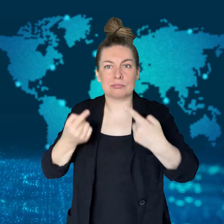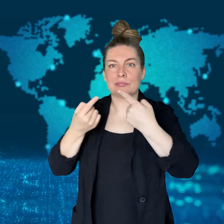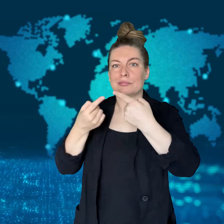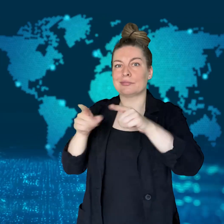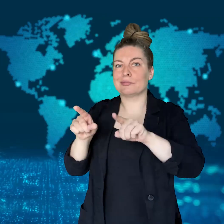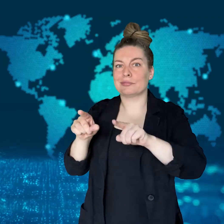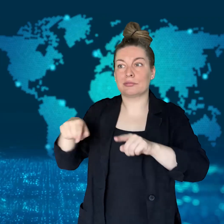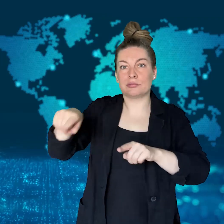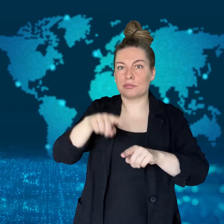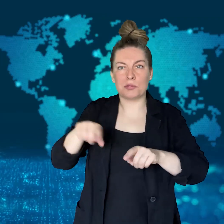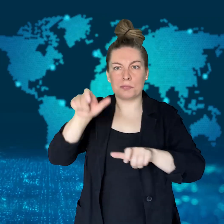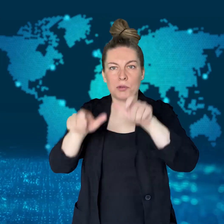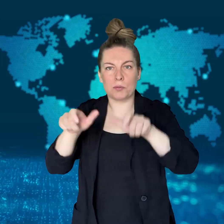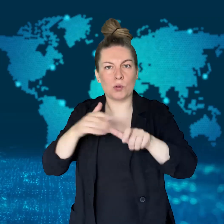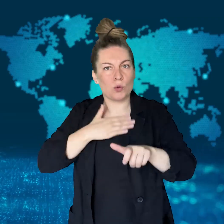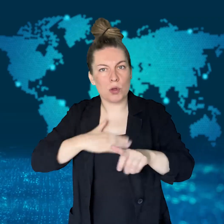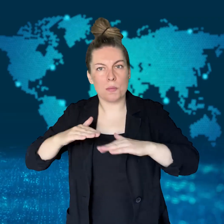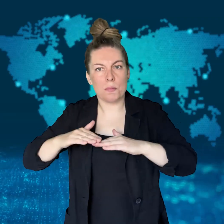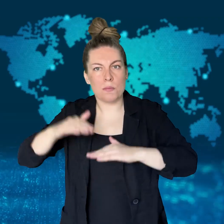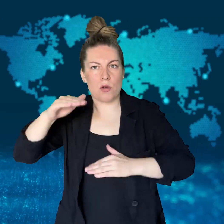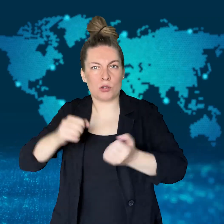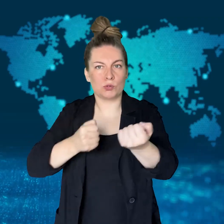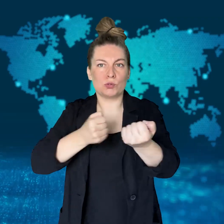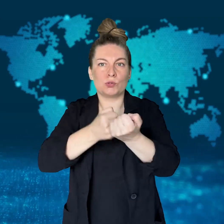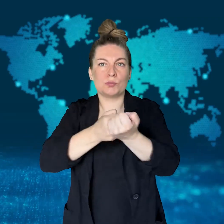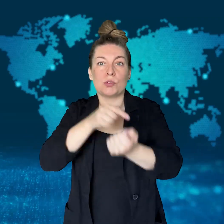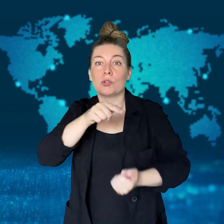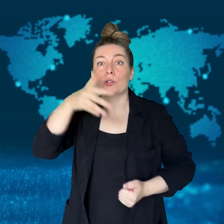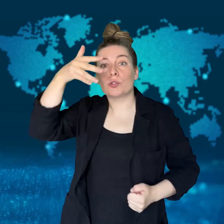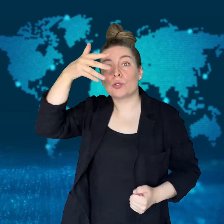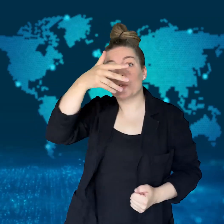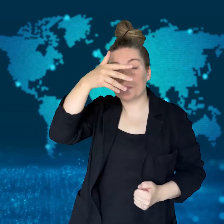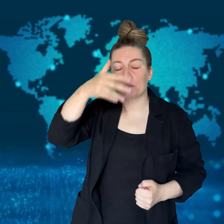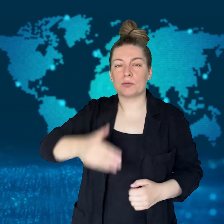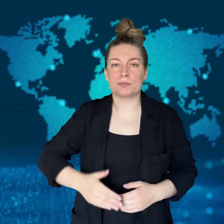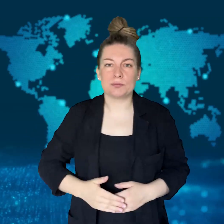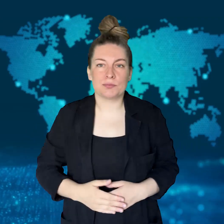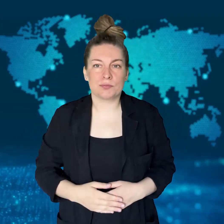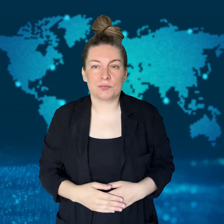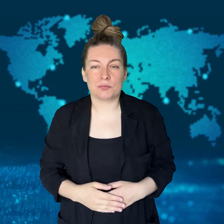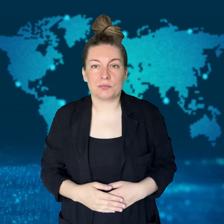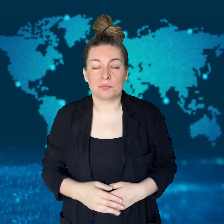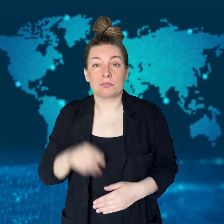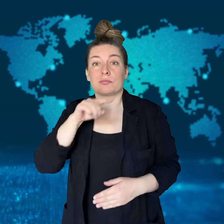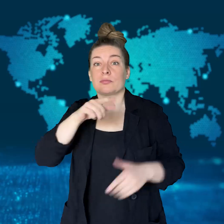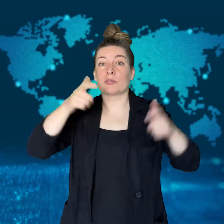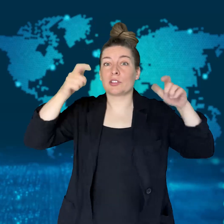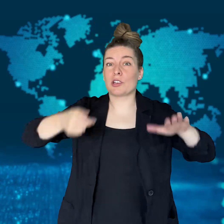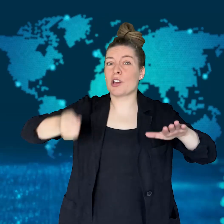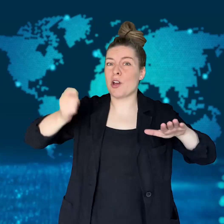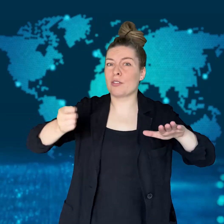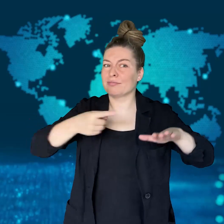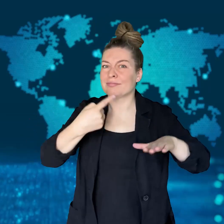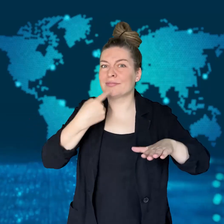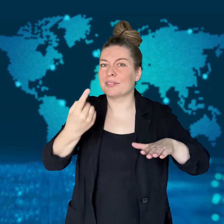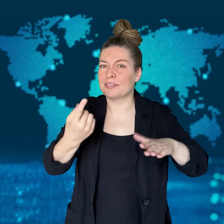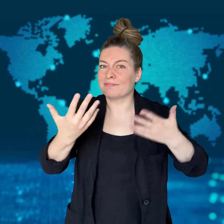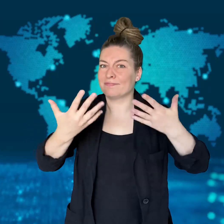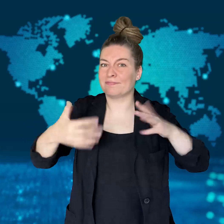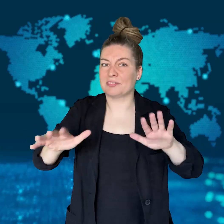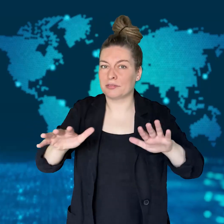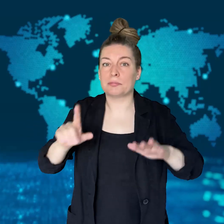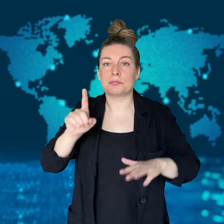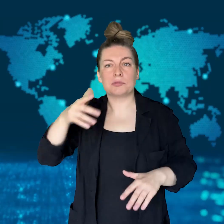others have voiced increasing support for that campaign.